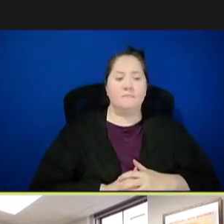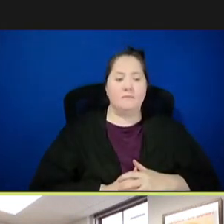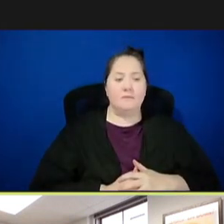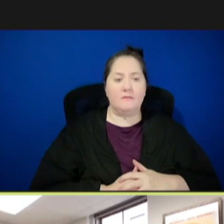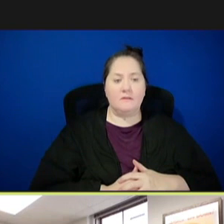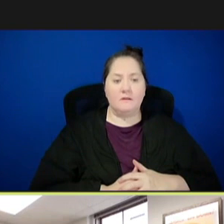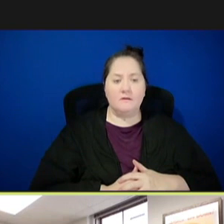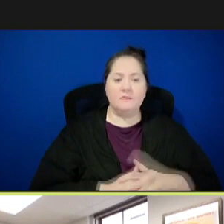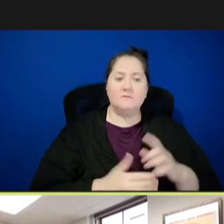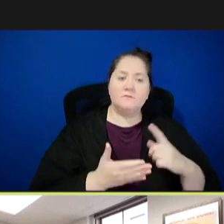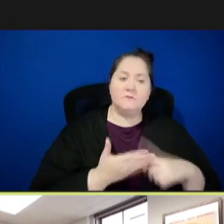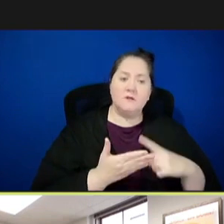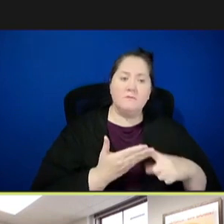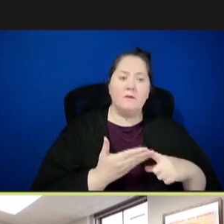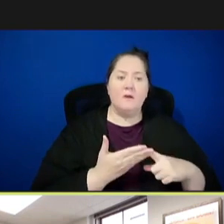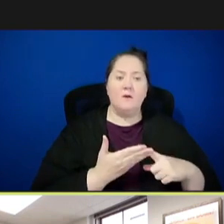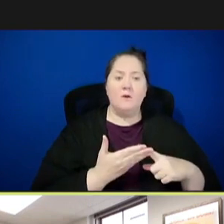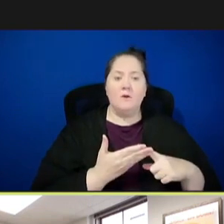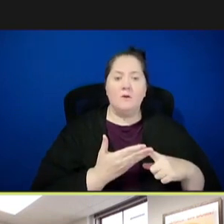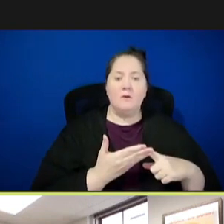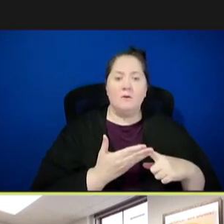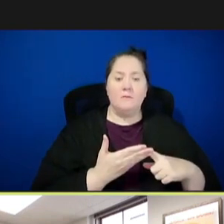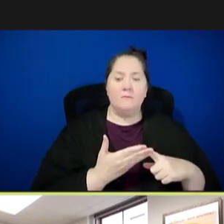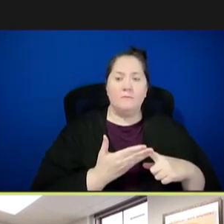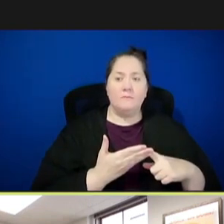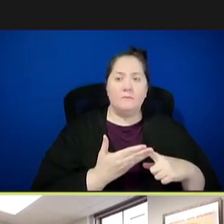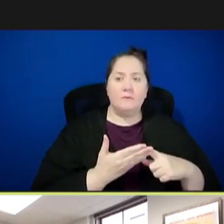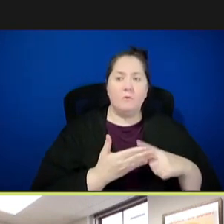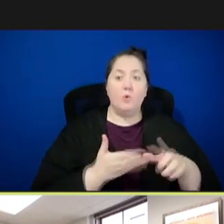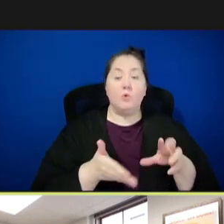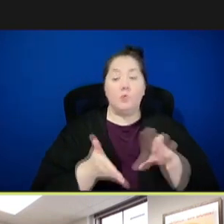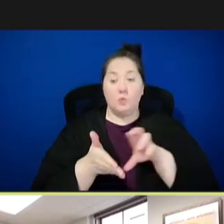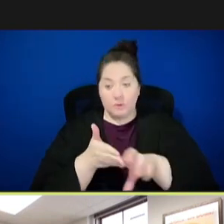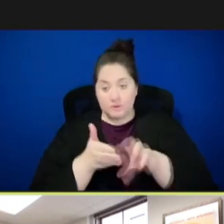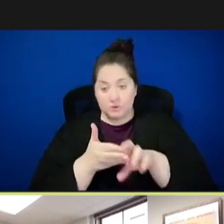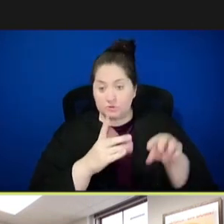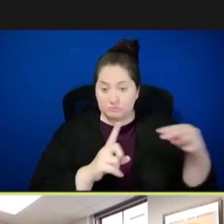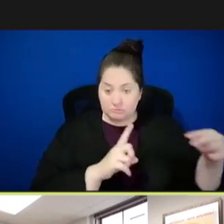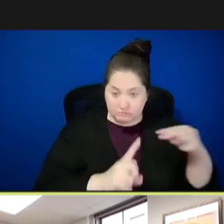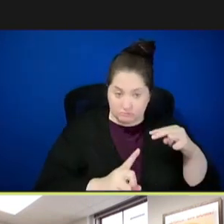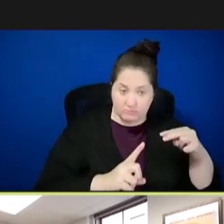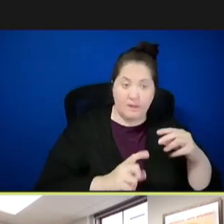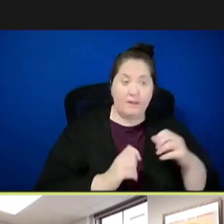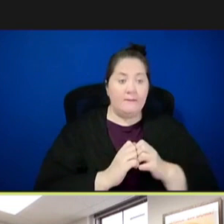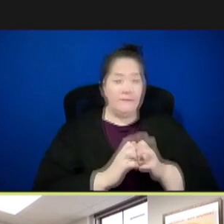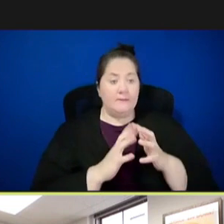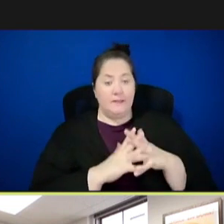the kind of-- both from a research angle and implementation angle in our own health